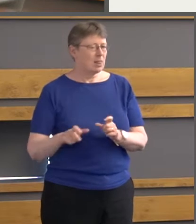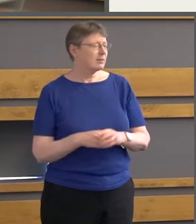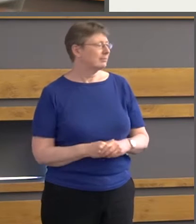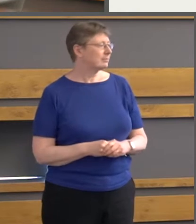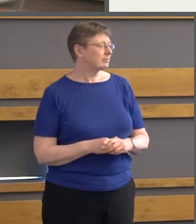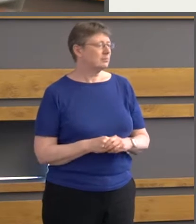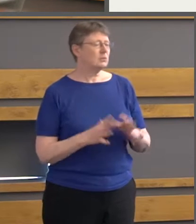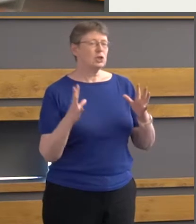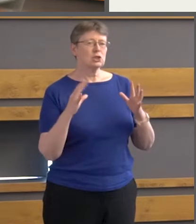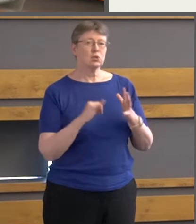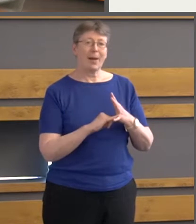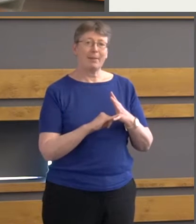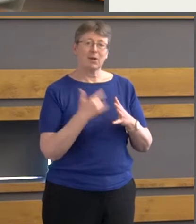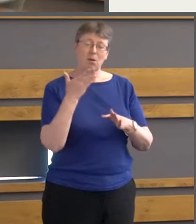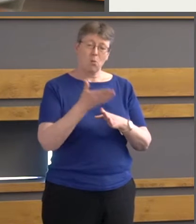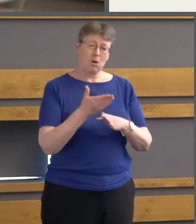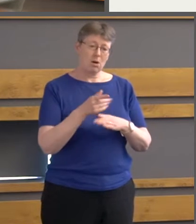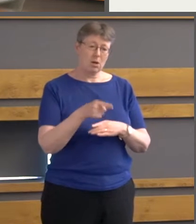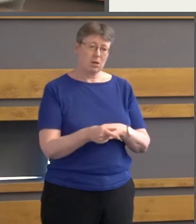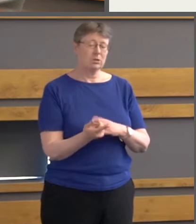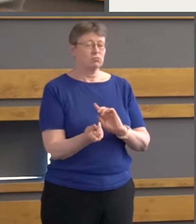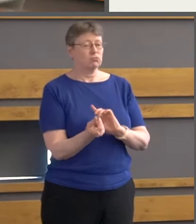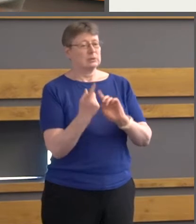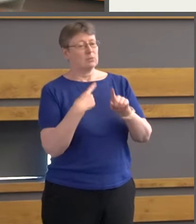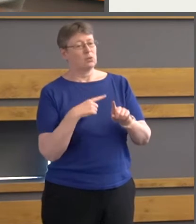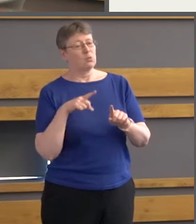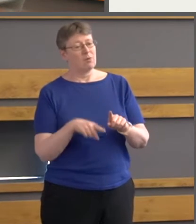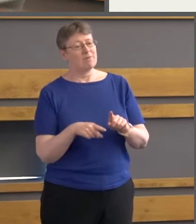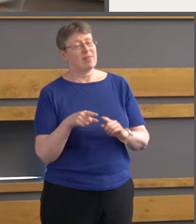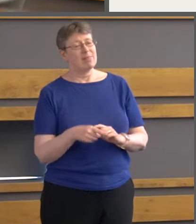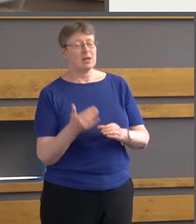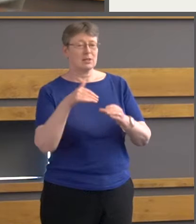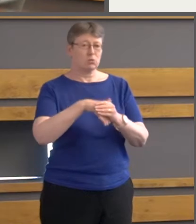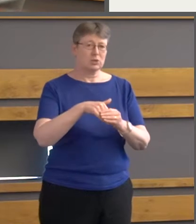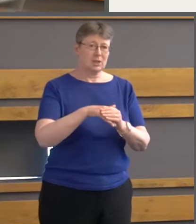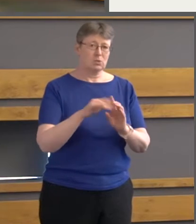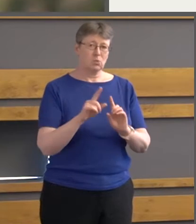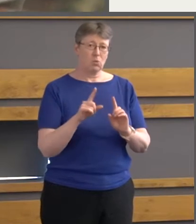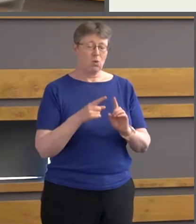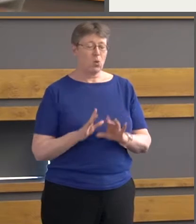Swapnaa's work responds to this often overlooked context, exploring how the colonial system